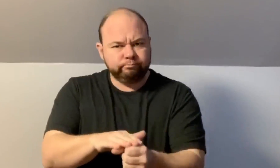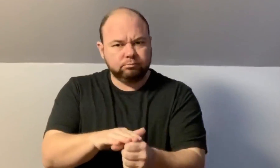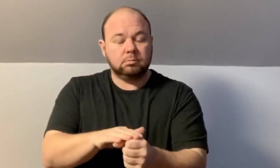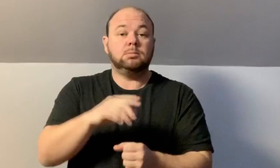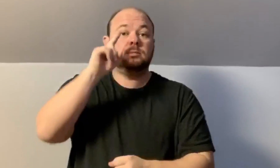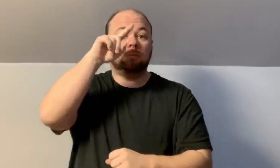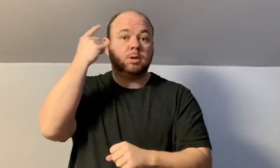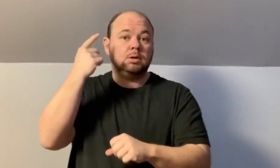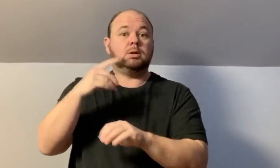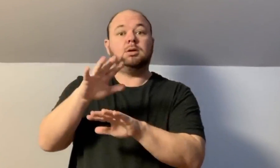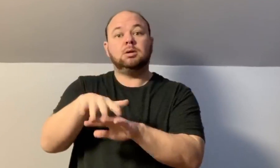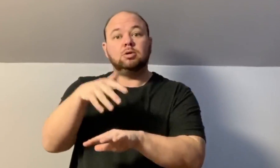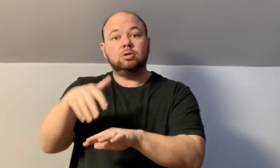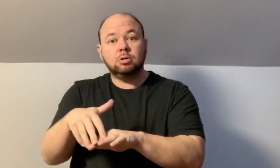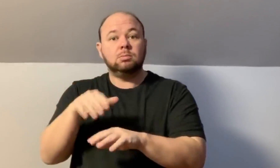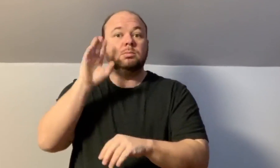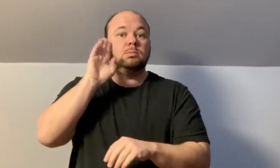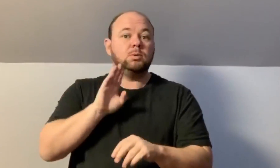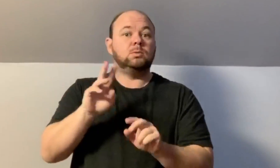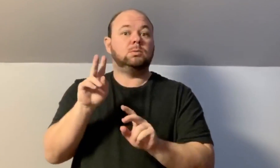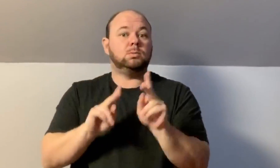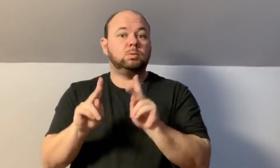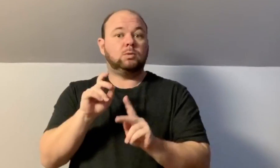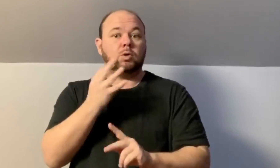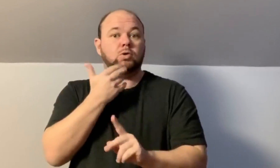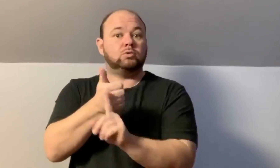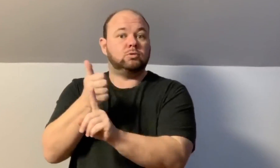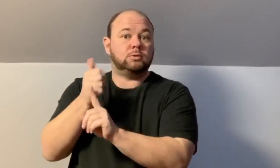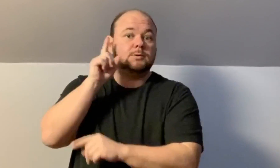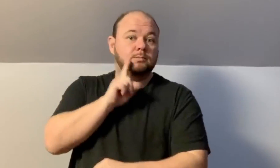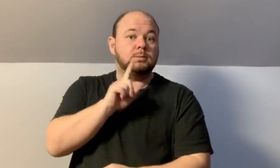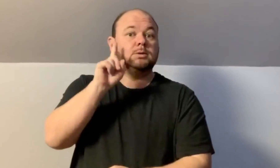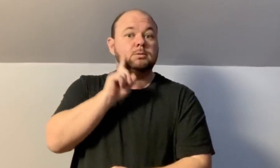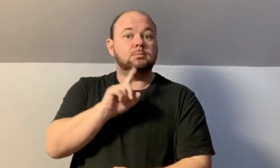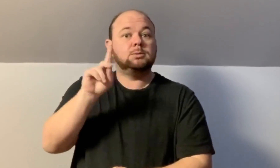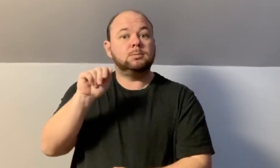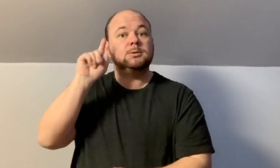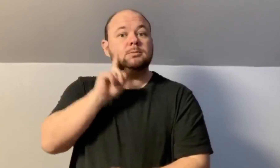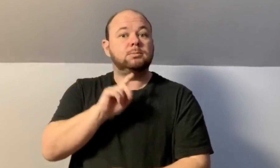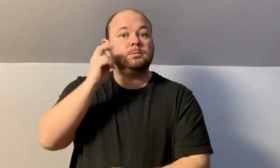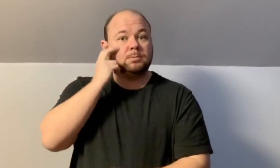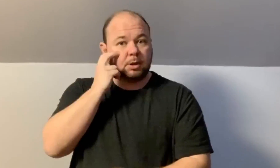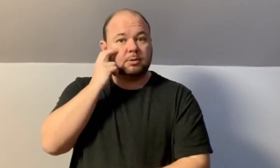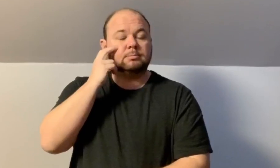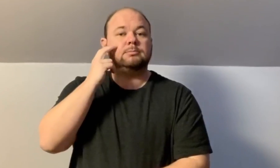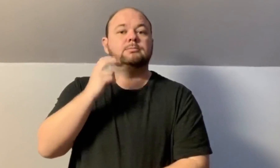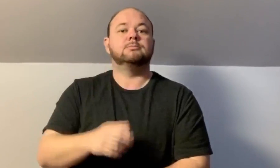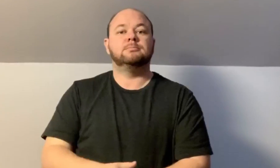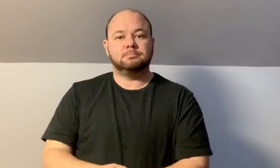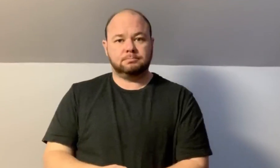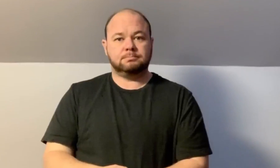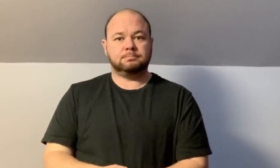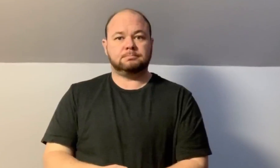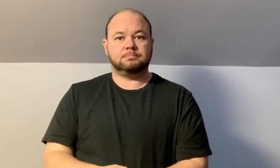This exacerbates the oppression of Black Indigenous and Brown People of Color who are themselves Deaf, DeafDisabled, DeafBlind.